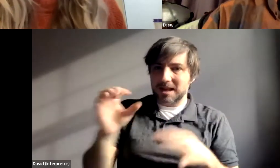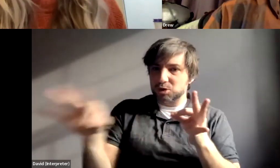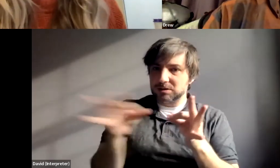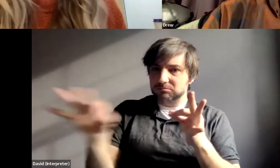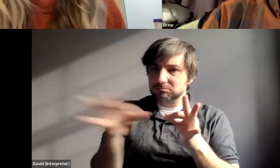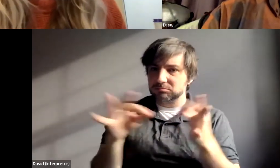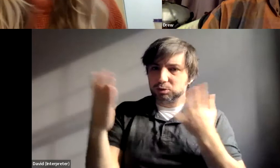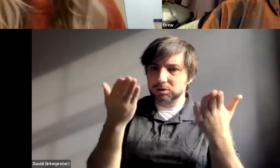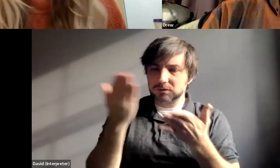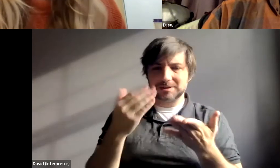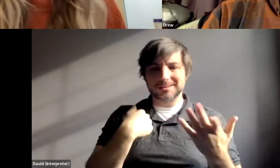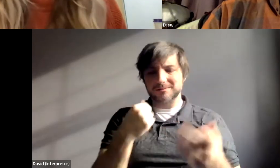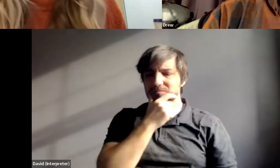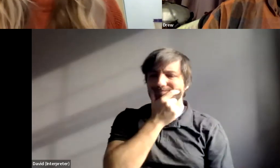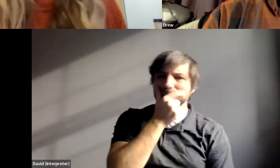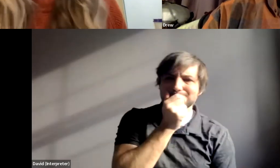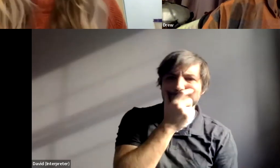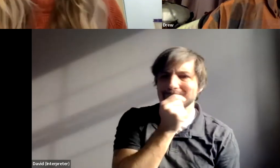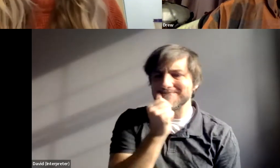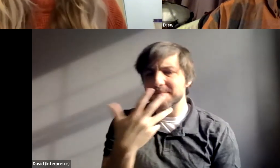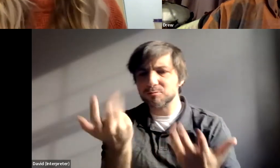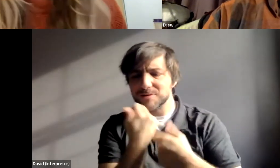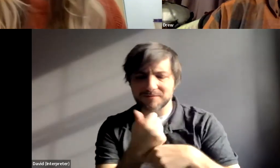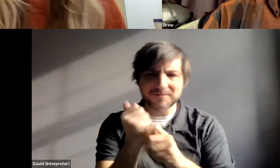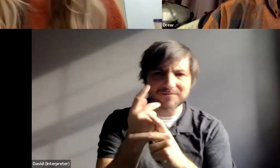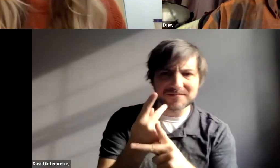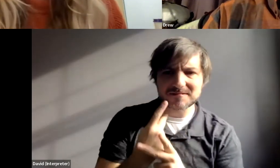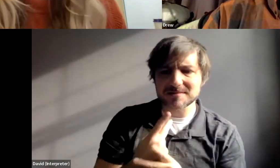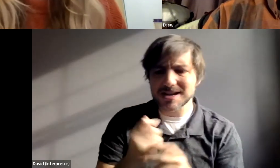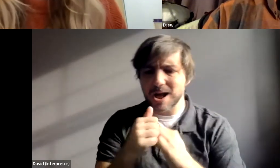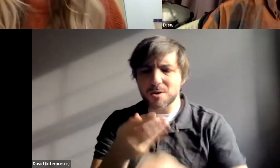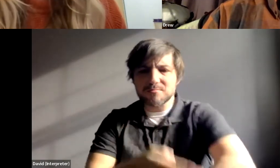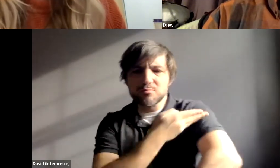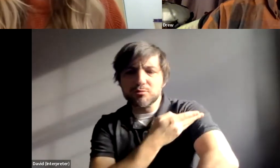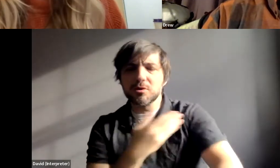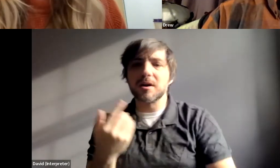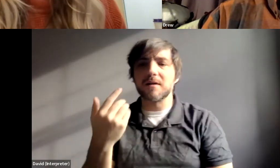how they can be improved. I know from my first meeting with deaf Inc. that they point